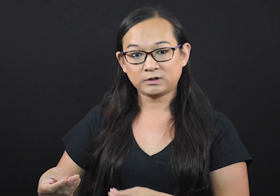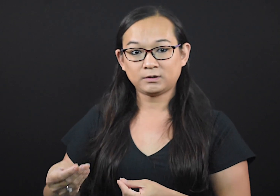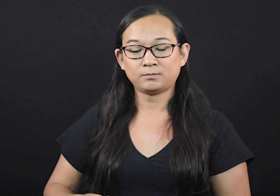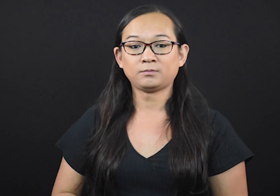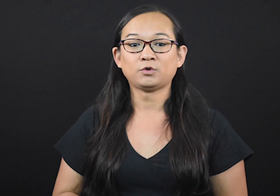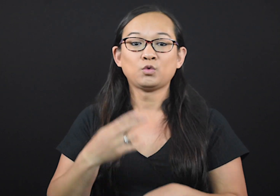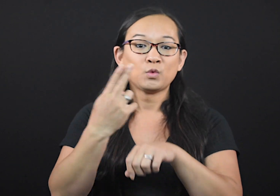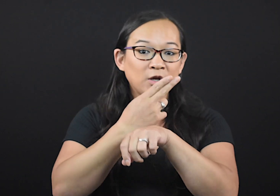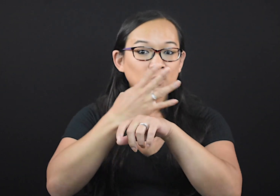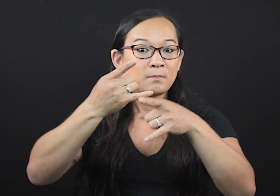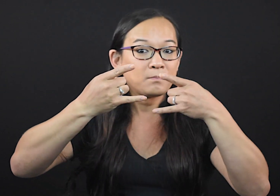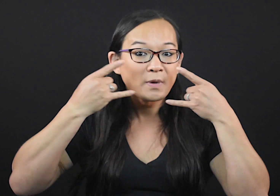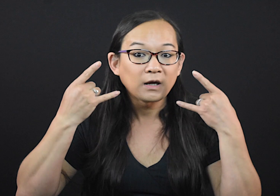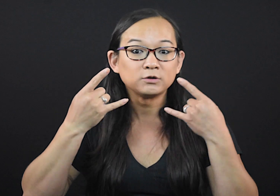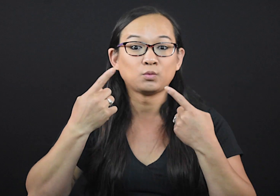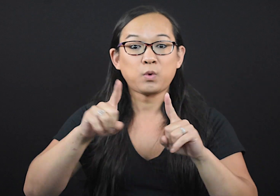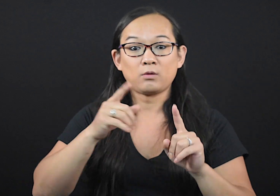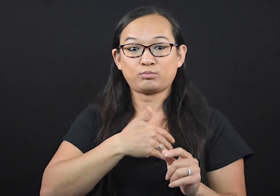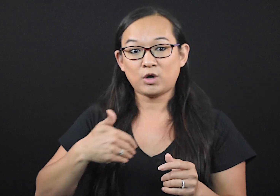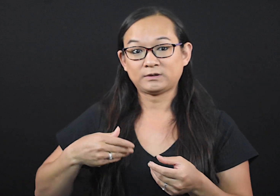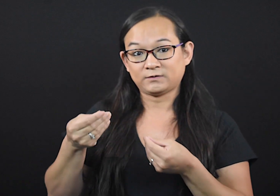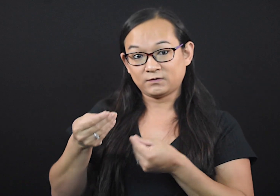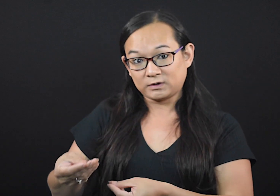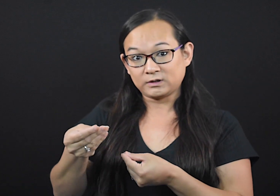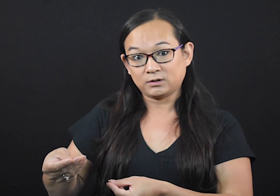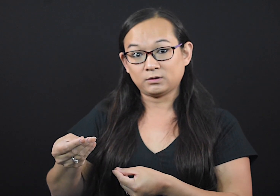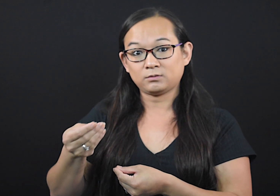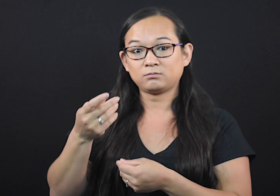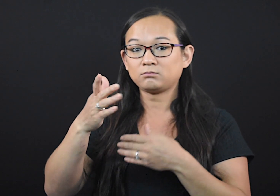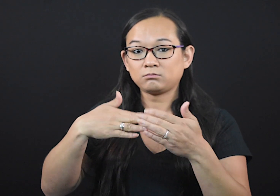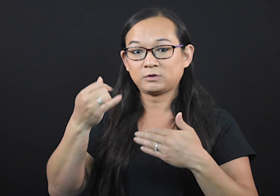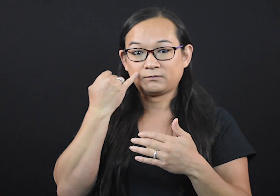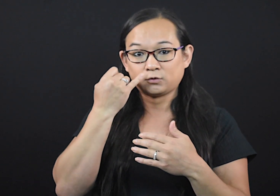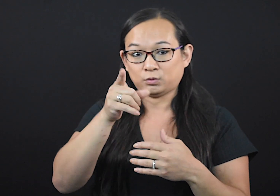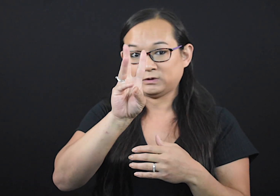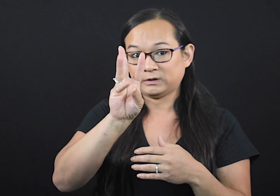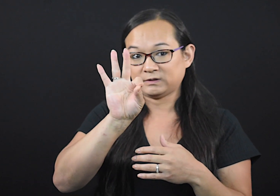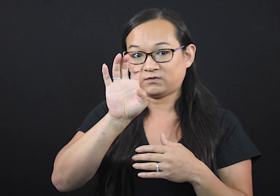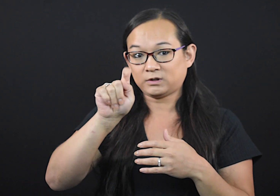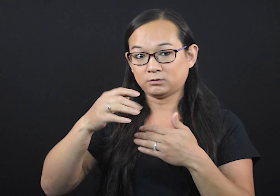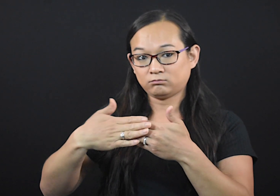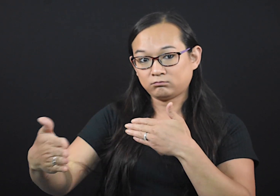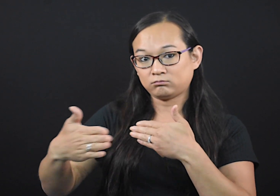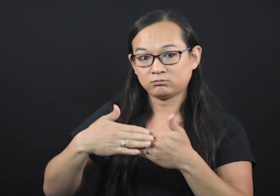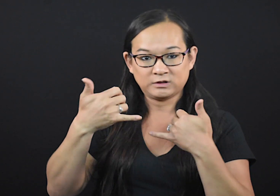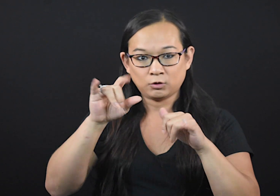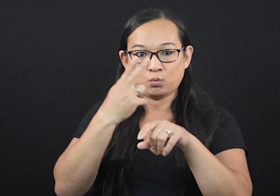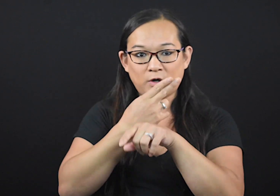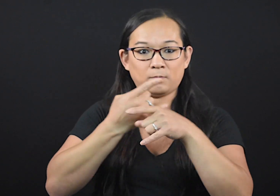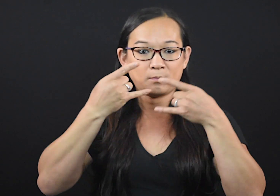● Wear a mask while breastfeeding and whenever you are within 6 feet of your baby.